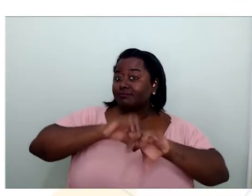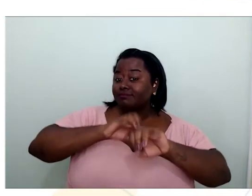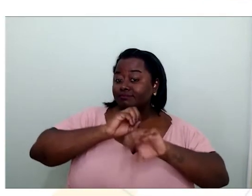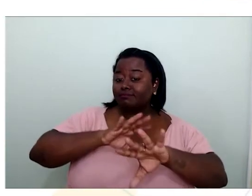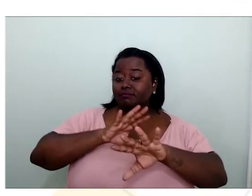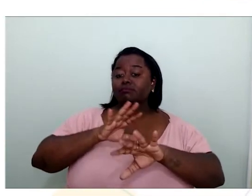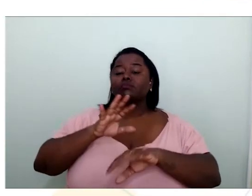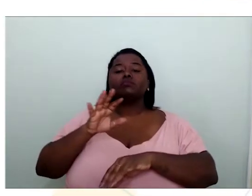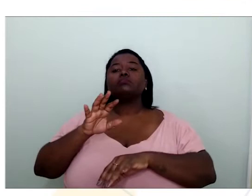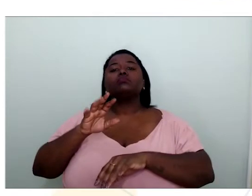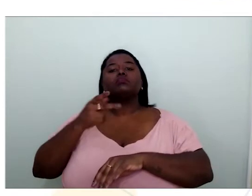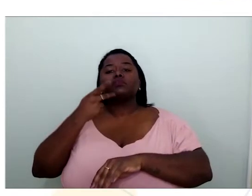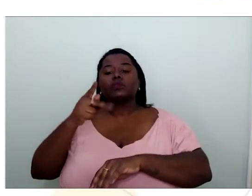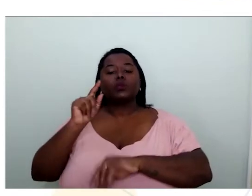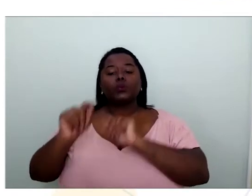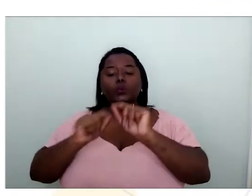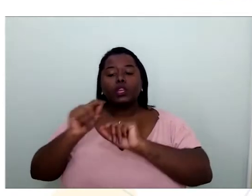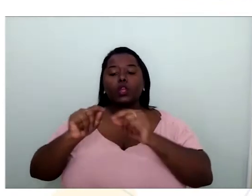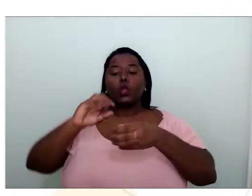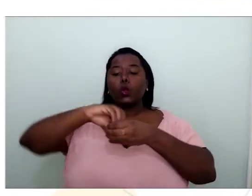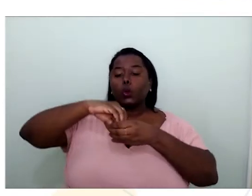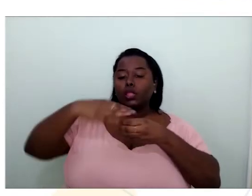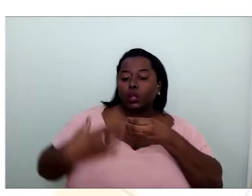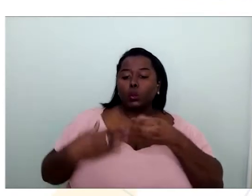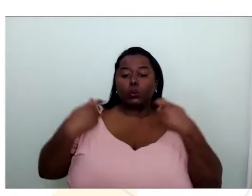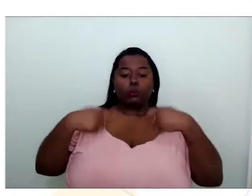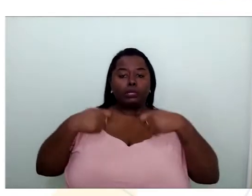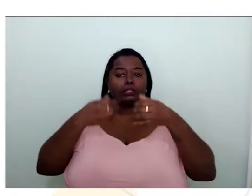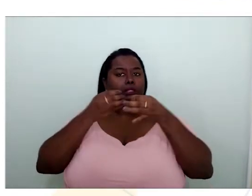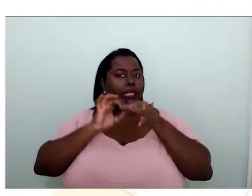argument suggests that content should be released with permissions so users are